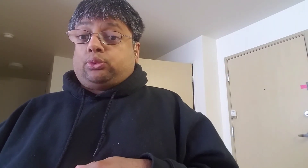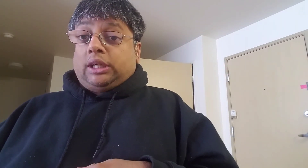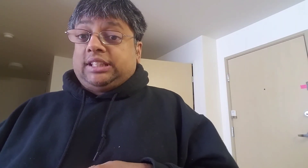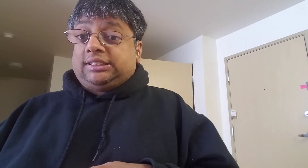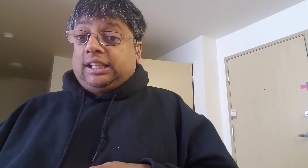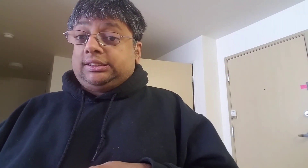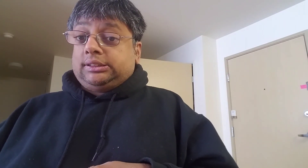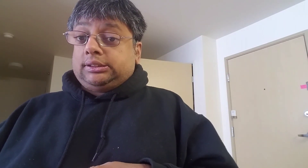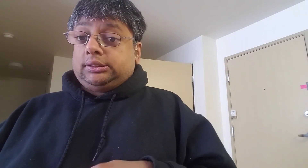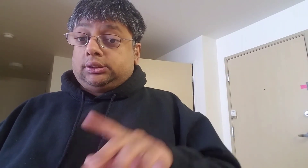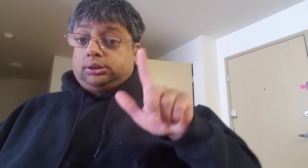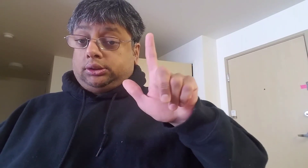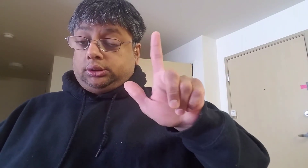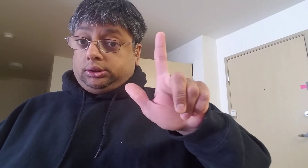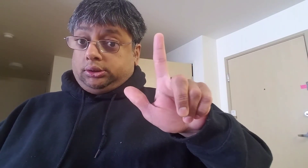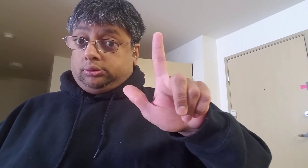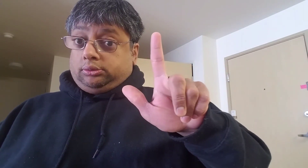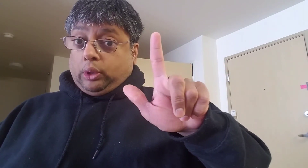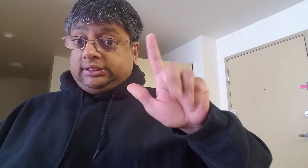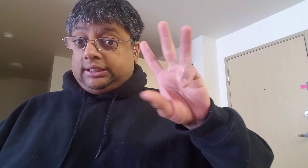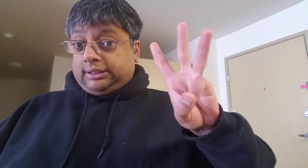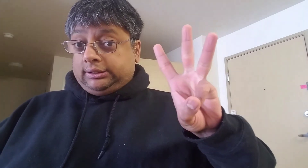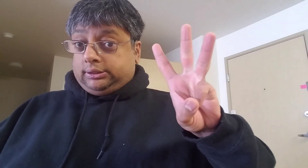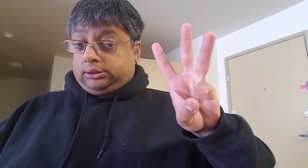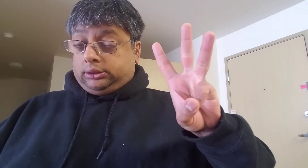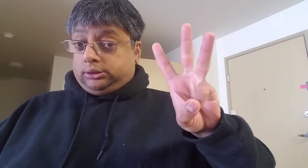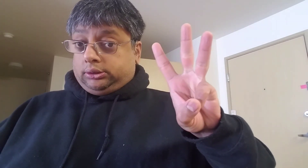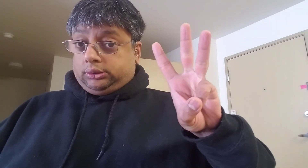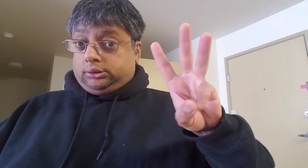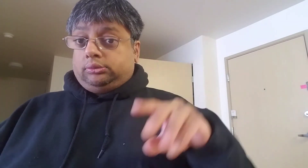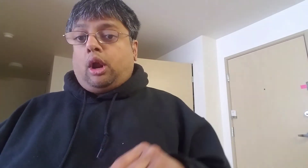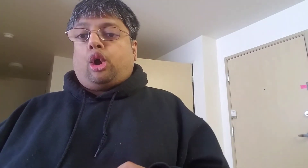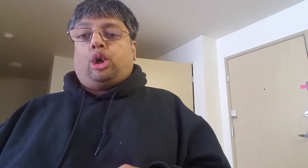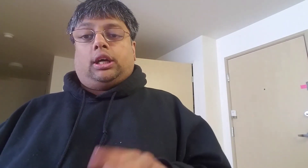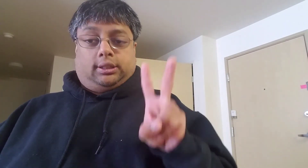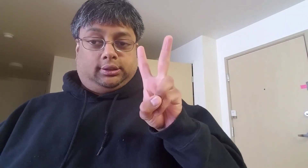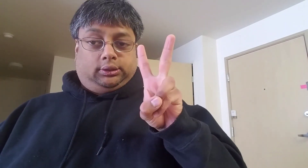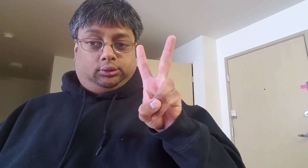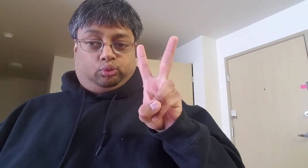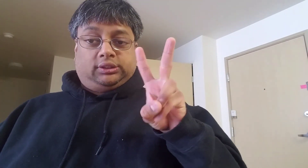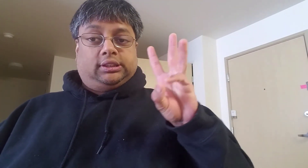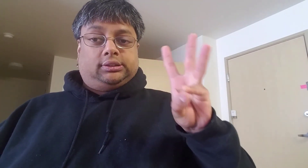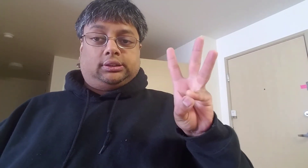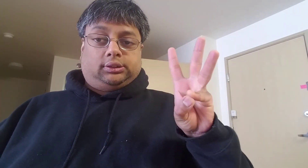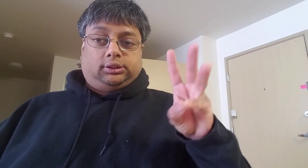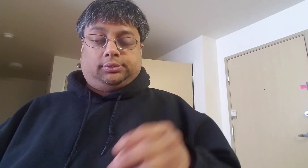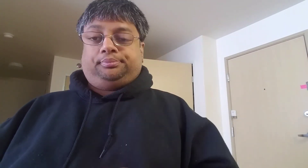"Twenty-Six" (26) (L-shaped) + "Six")